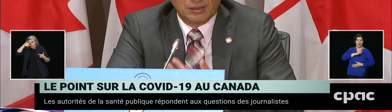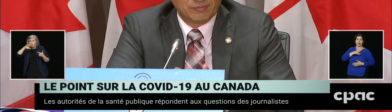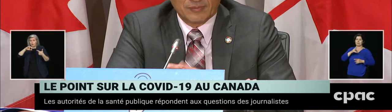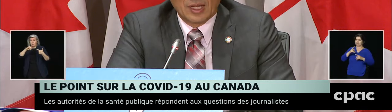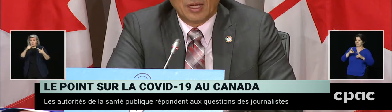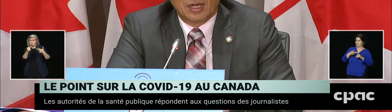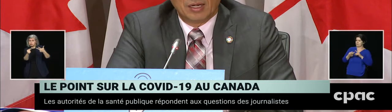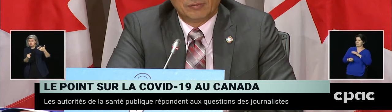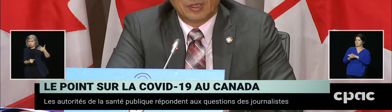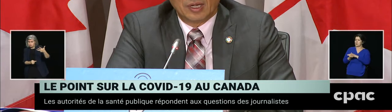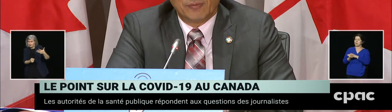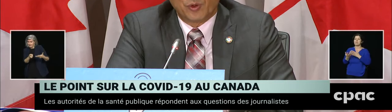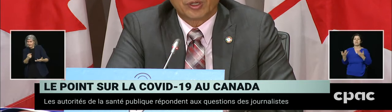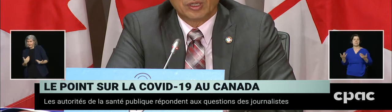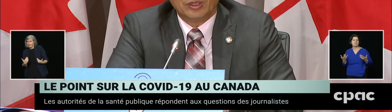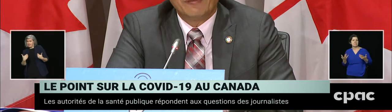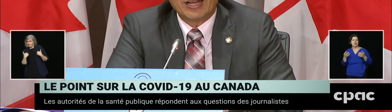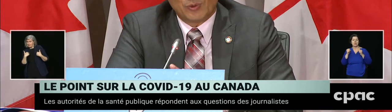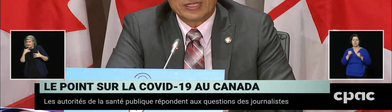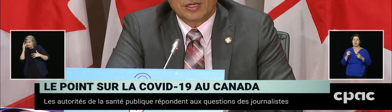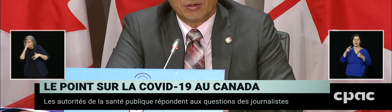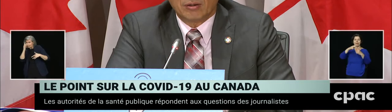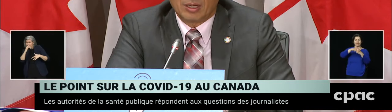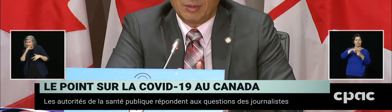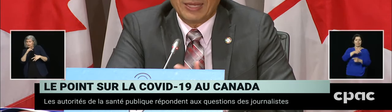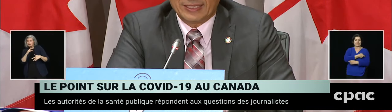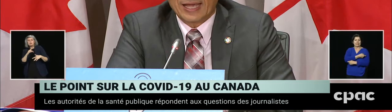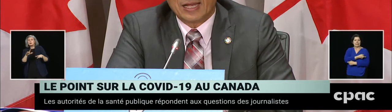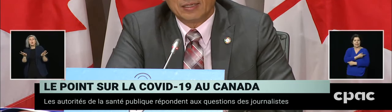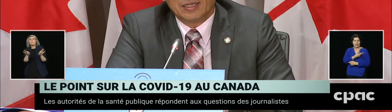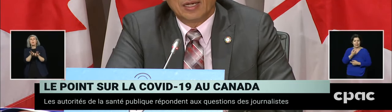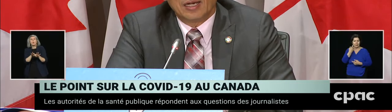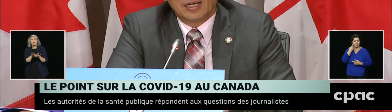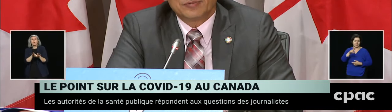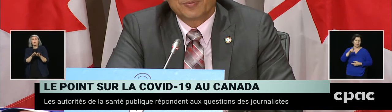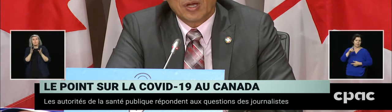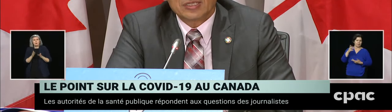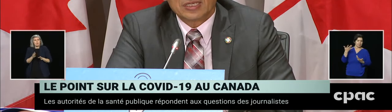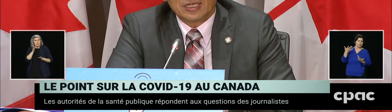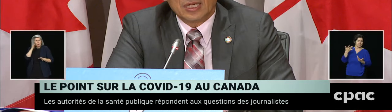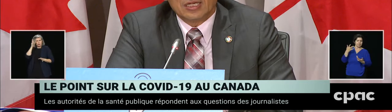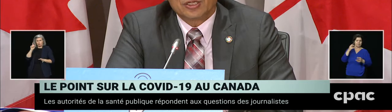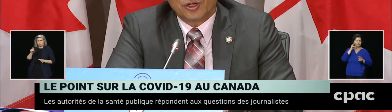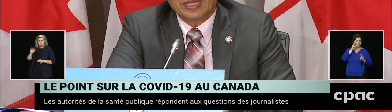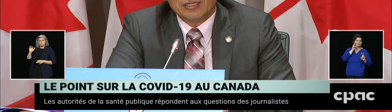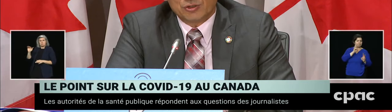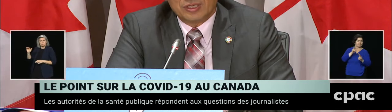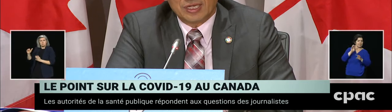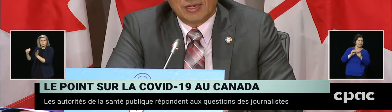SYMPTOMS LIKE A FEVER. THE MOST IMPORTANT THING IS ALWAYS TO SPEAK TO YOUR HEALTH